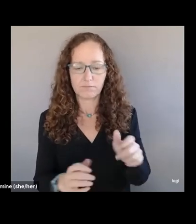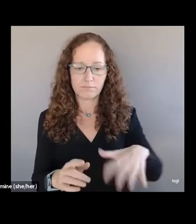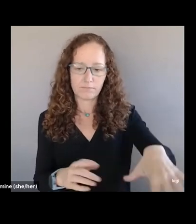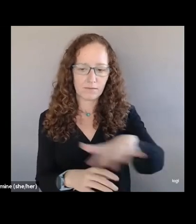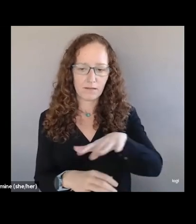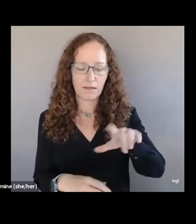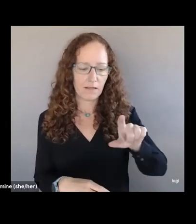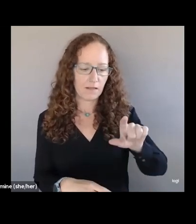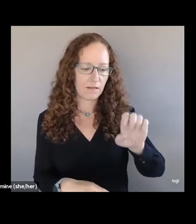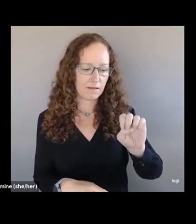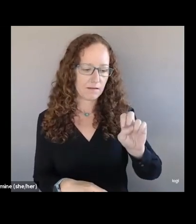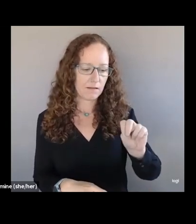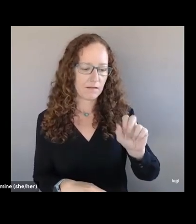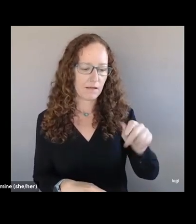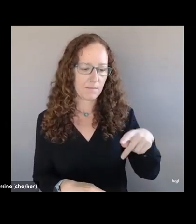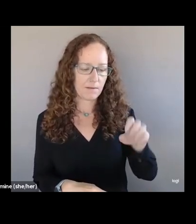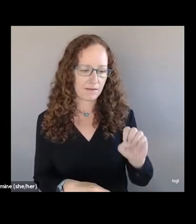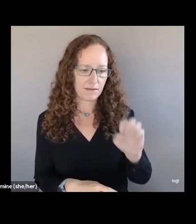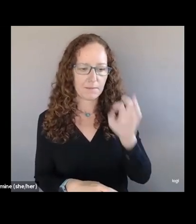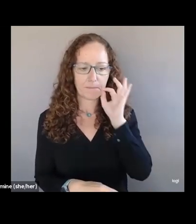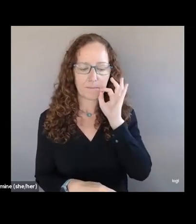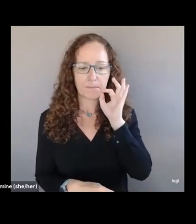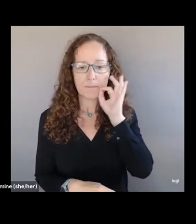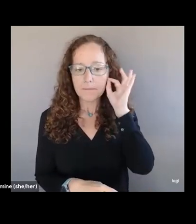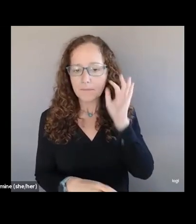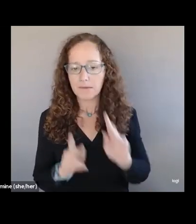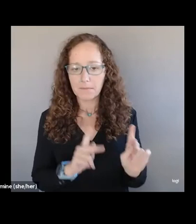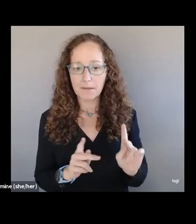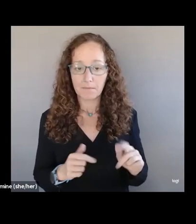peoples. I'm coming to you from the unseeded territories of the